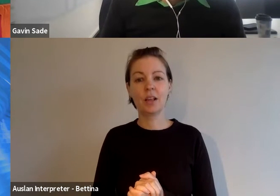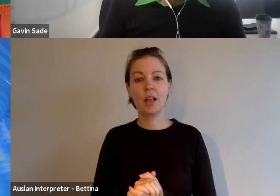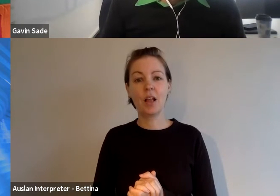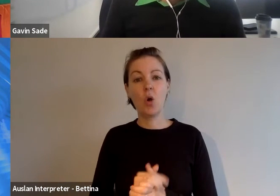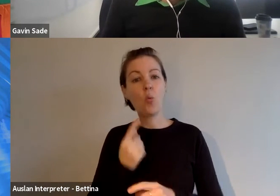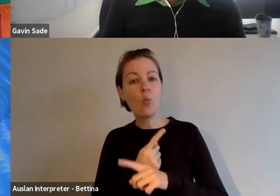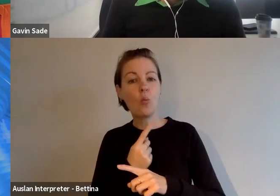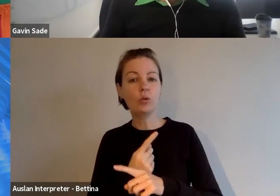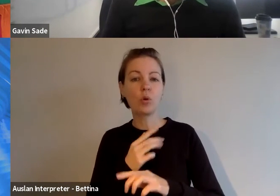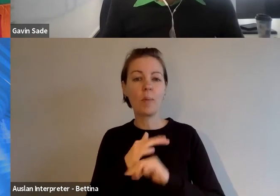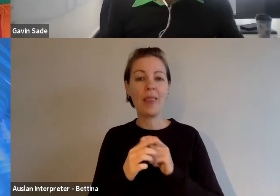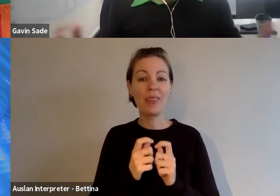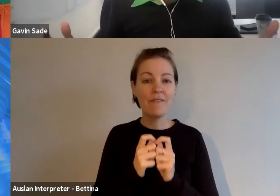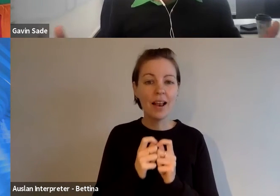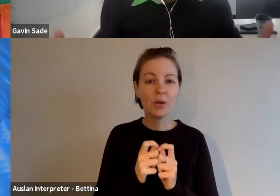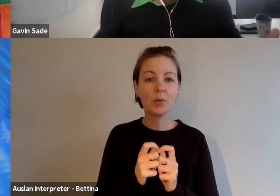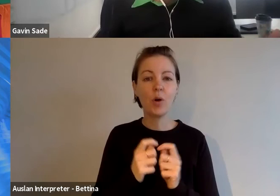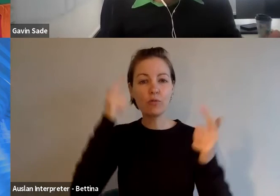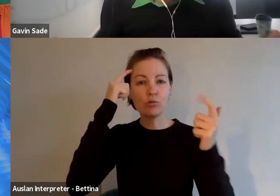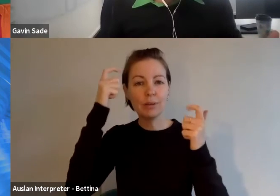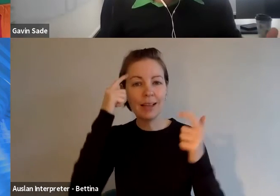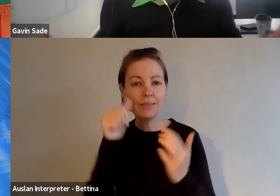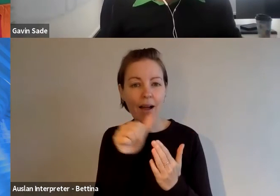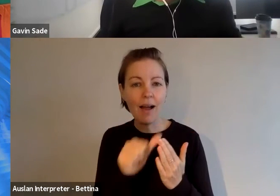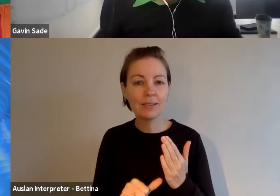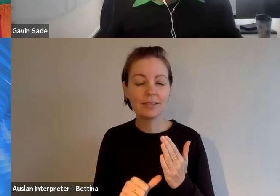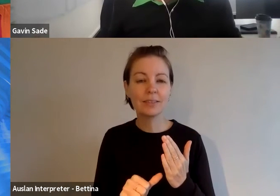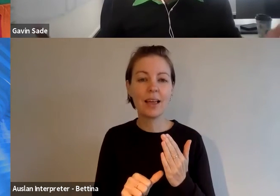and the role that people who have these types of capabilities are playing in helping